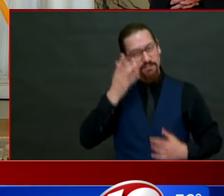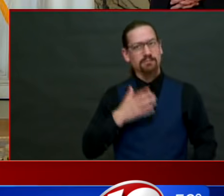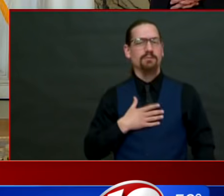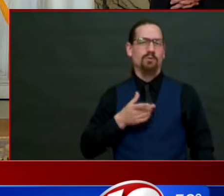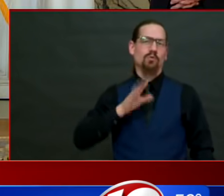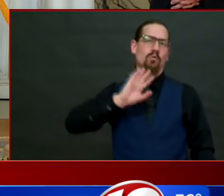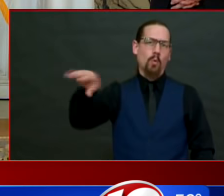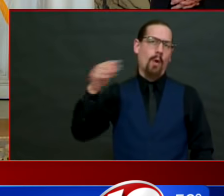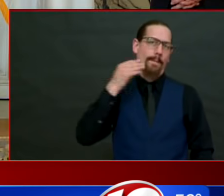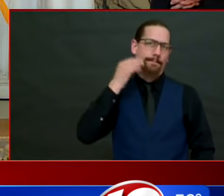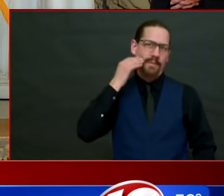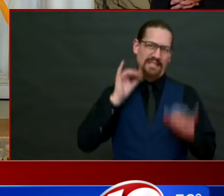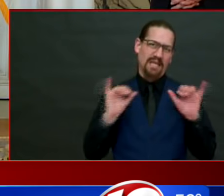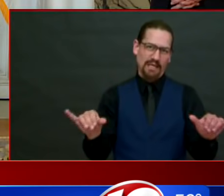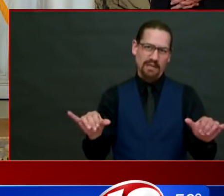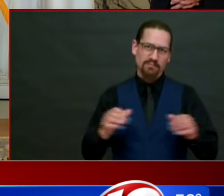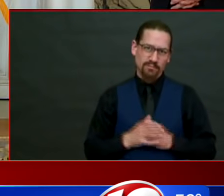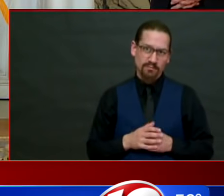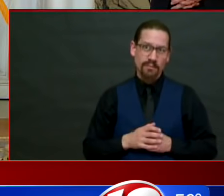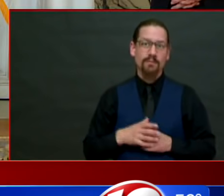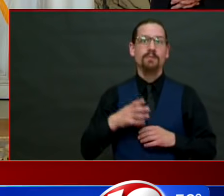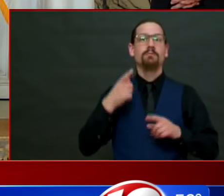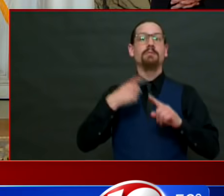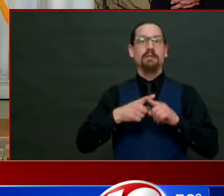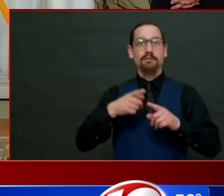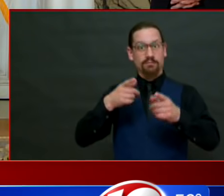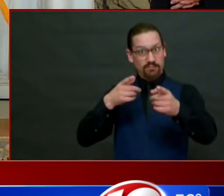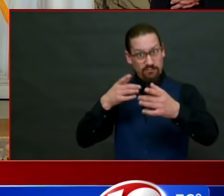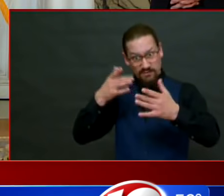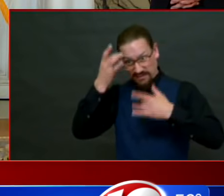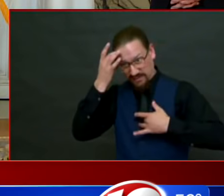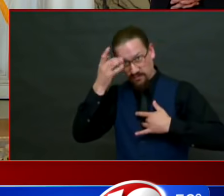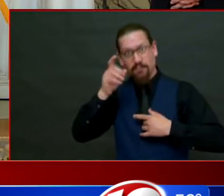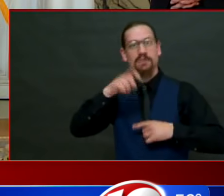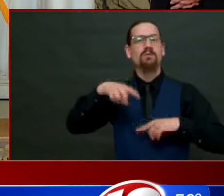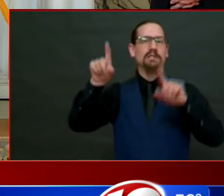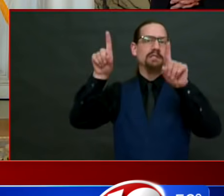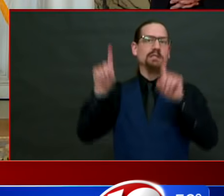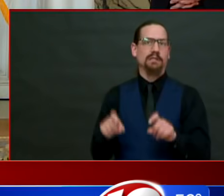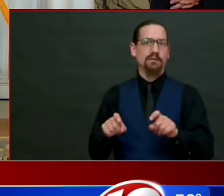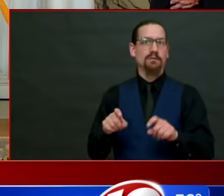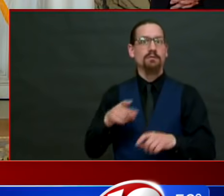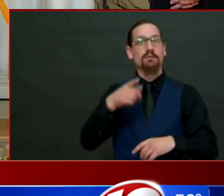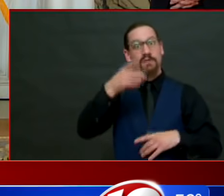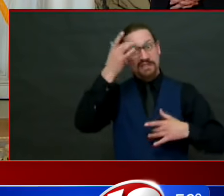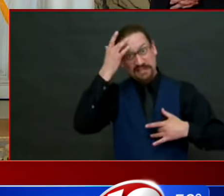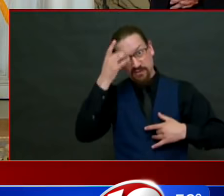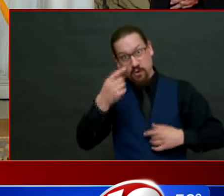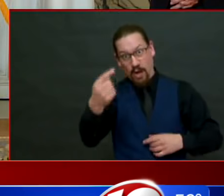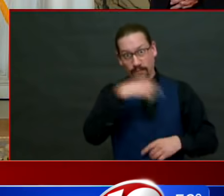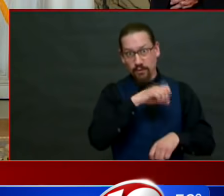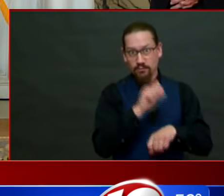THESE LINES, YOU HAVE TO SEND EMPLOYEES HOME IF THEY ARE SICK. YOU HAVE TO SCREEN ALL EMPLOYEES